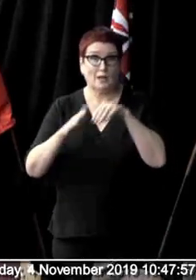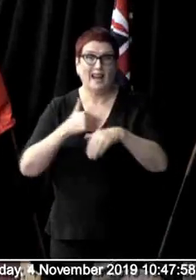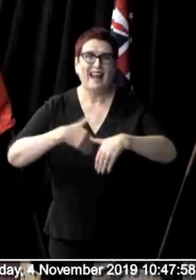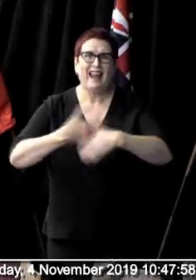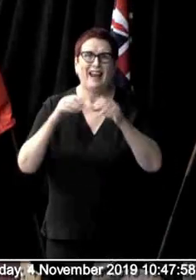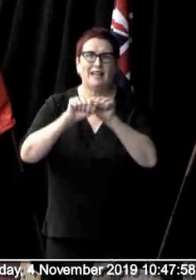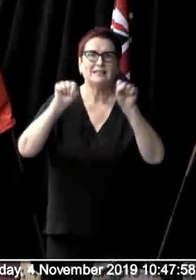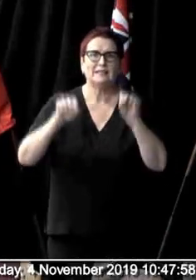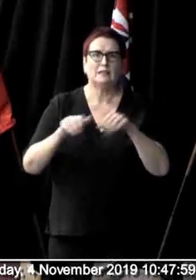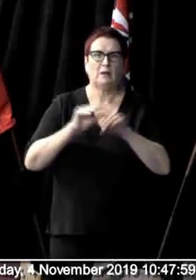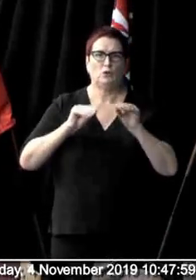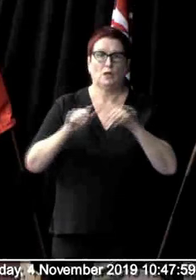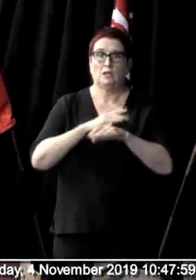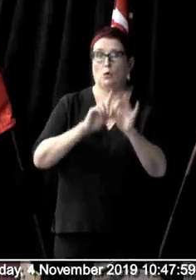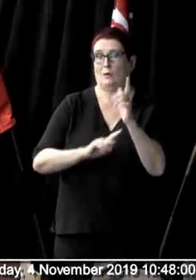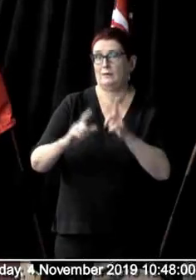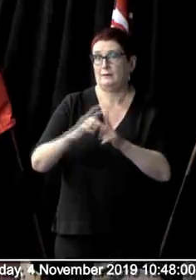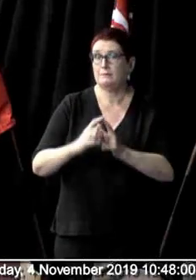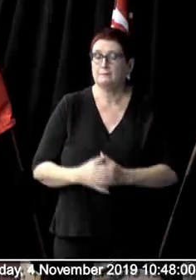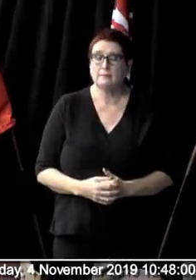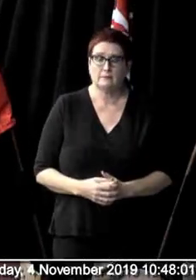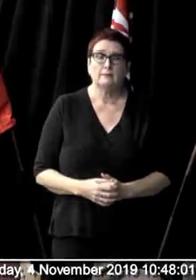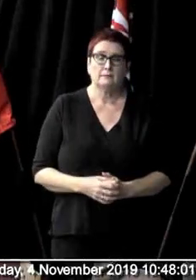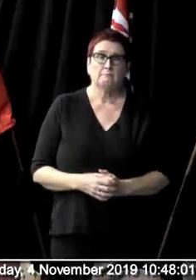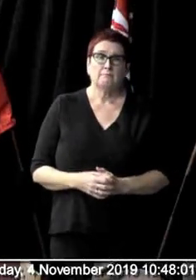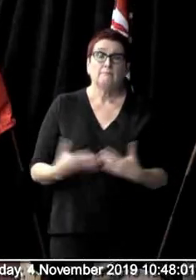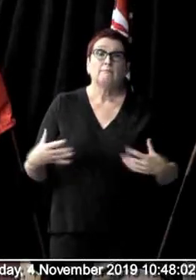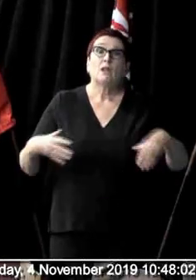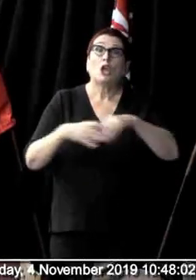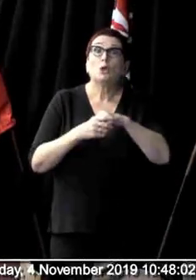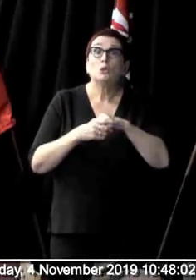This, of course, covers information regarding the identity of the parents